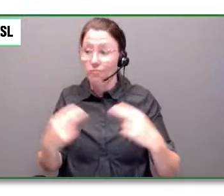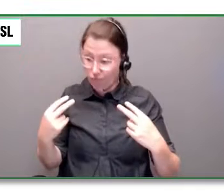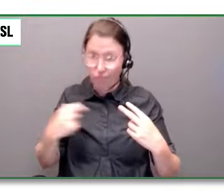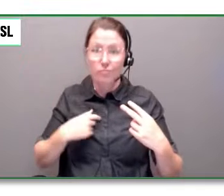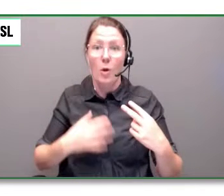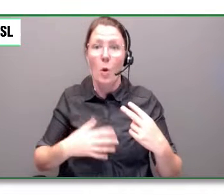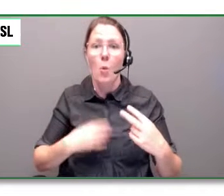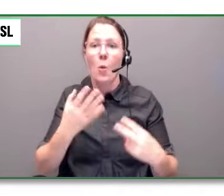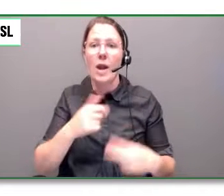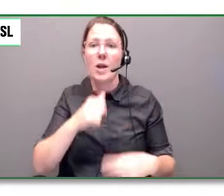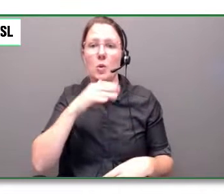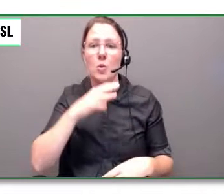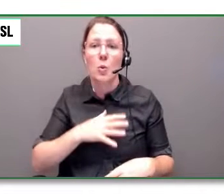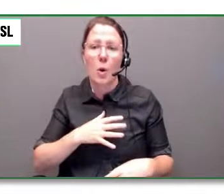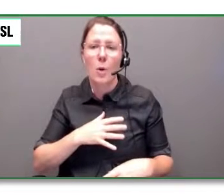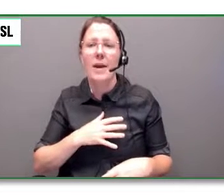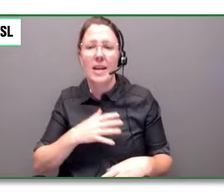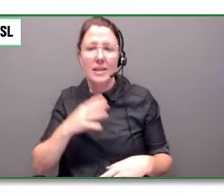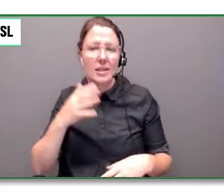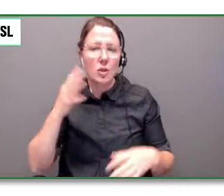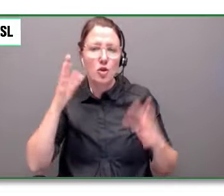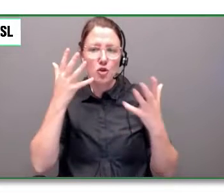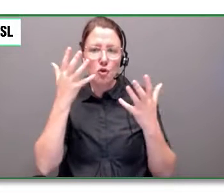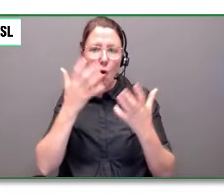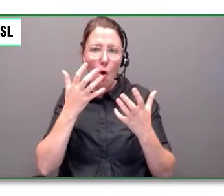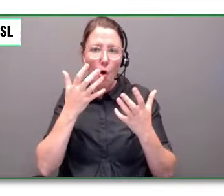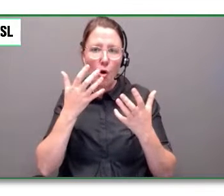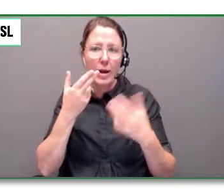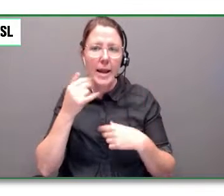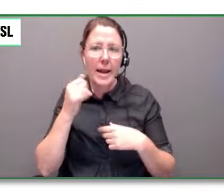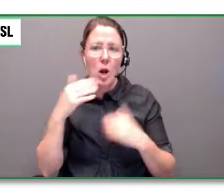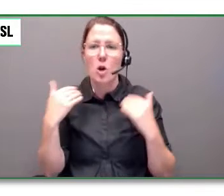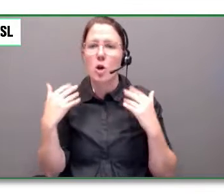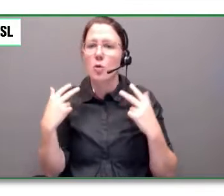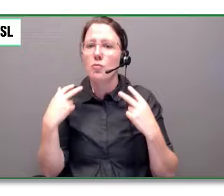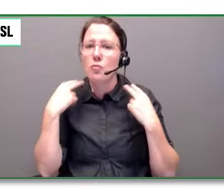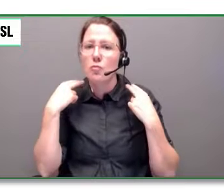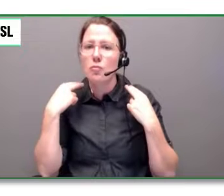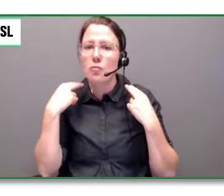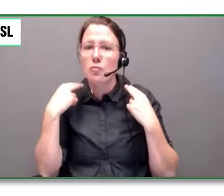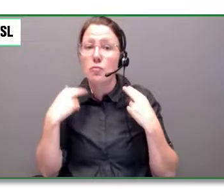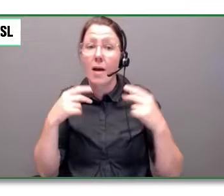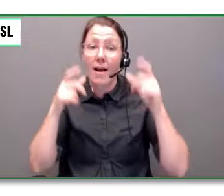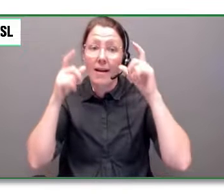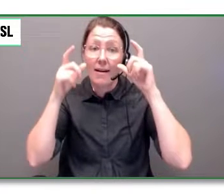length dark hair that's straight. I have tortoiseshell round glasses and a blue